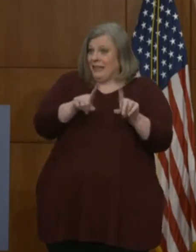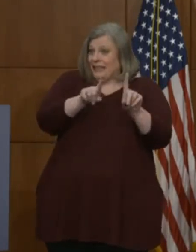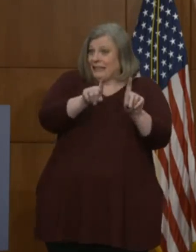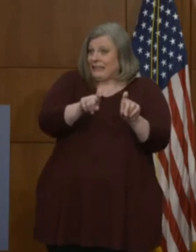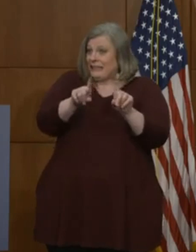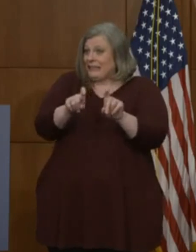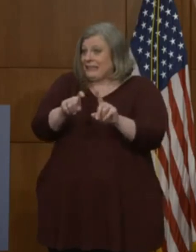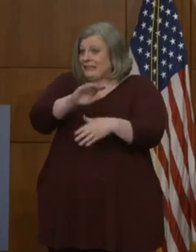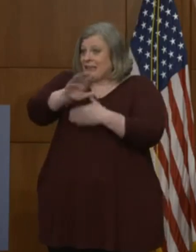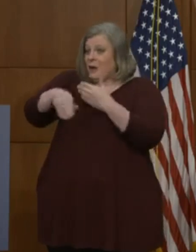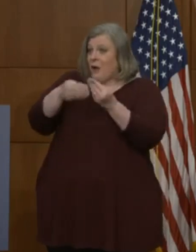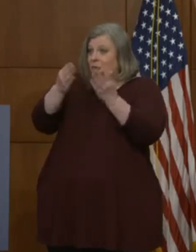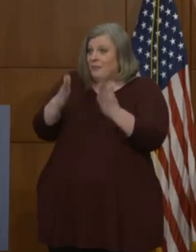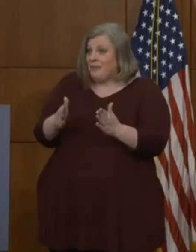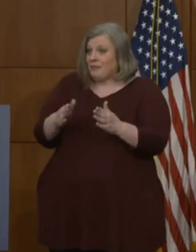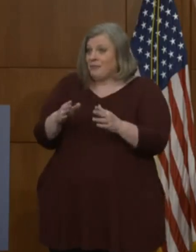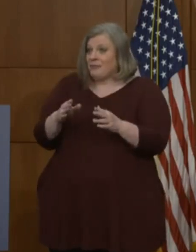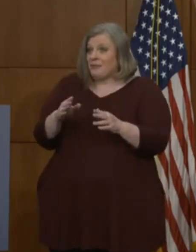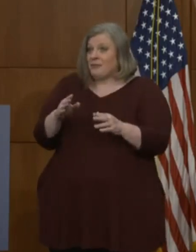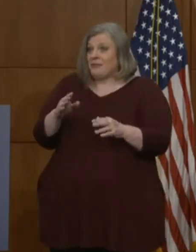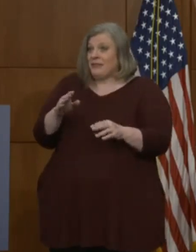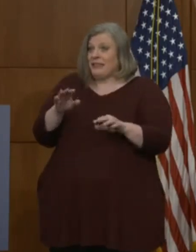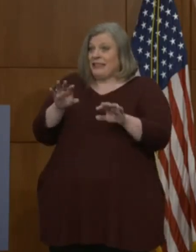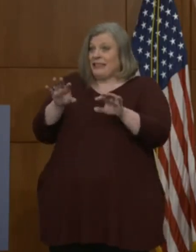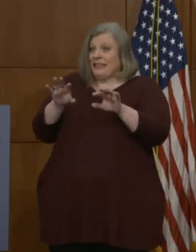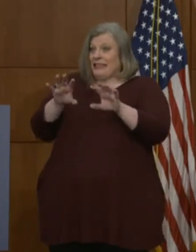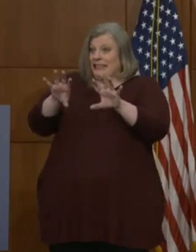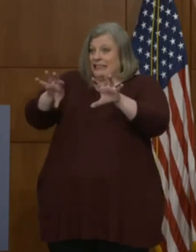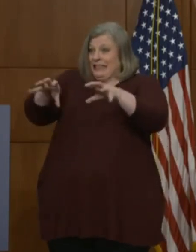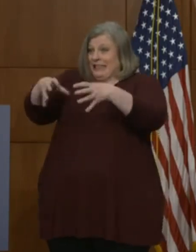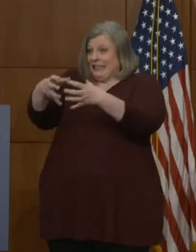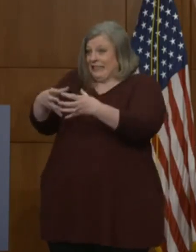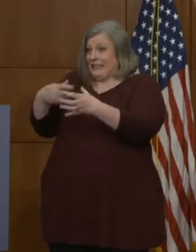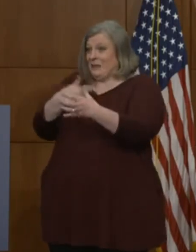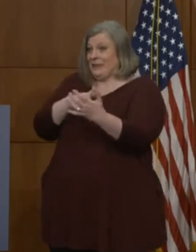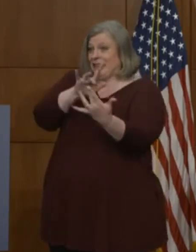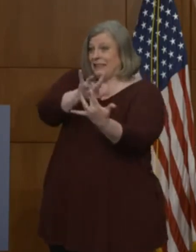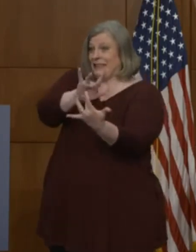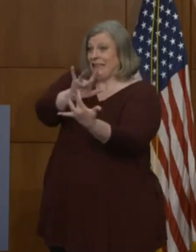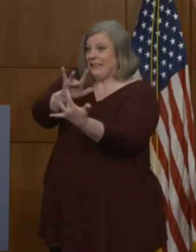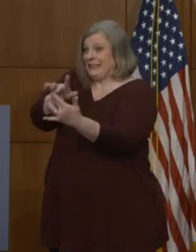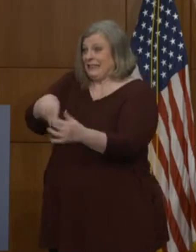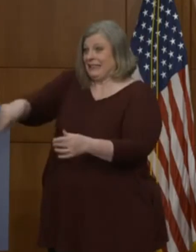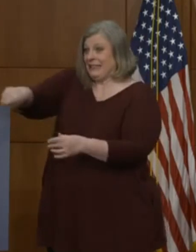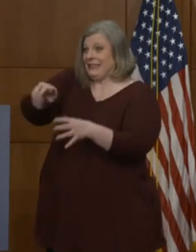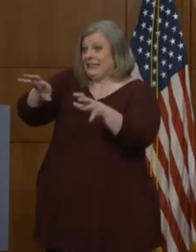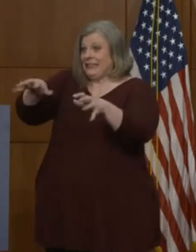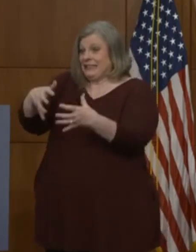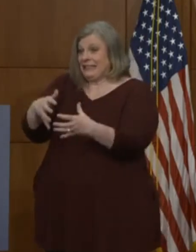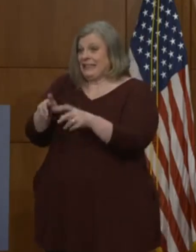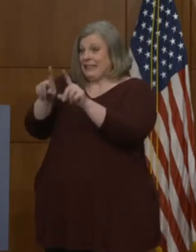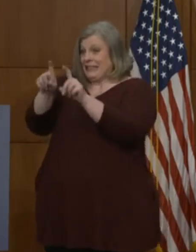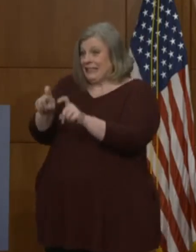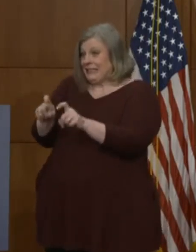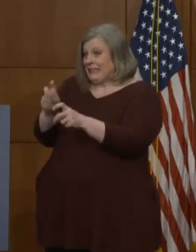REFLECTS I CAN’T SAY FROM A SYSTEMATIC SURVEY OF ALL SYSTEMATIC SURVEY OF ALL PROVIDERS IN VIRGINIA BUT OF A PROVIDERS IN VIRGINIA BUT OF A SAMPLE THAT WE’VE HAD CONTACT SAMPLE THAT WE’VE HAD CONTACT WITH IT. IS THAT WHEN TESTS